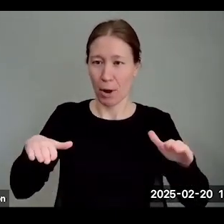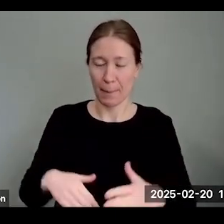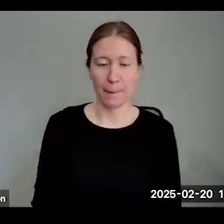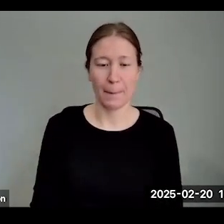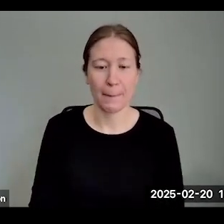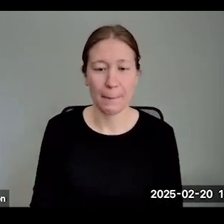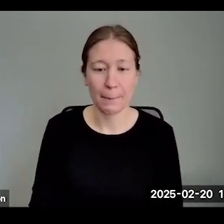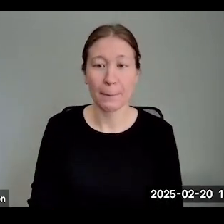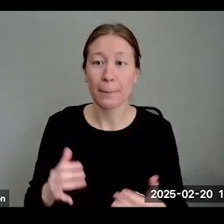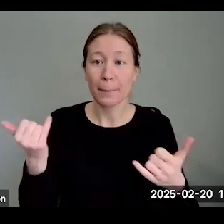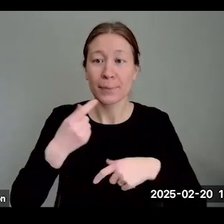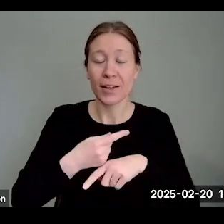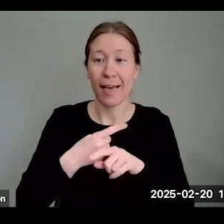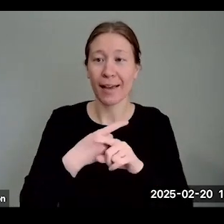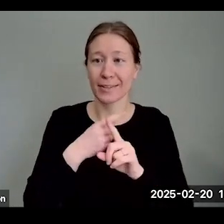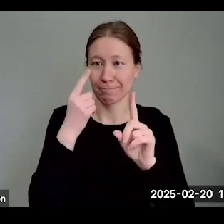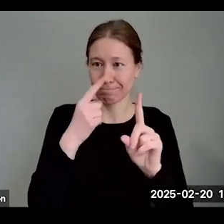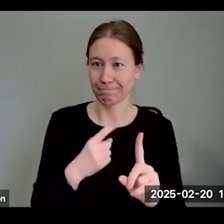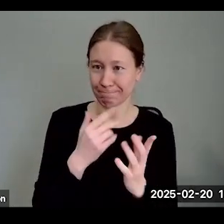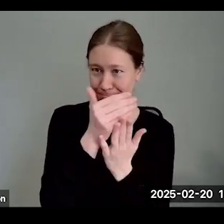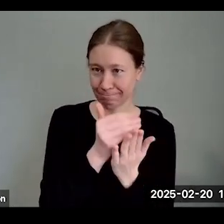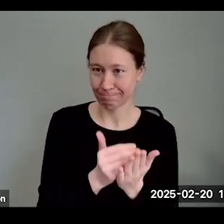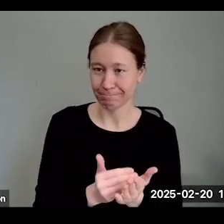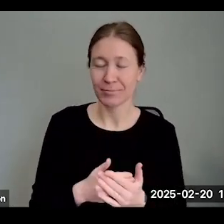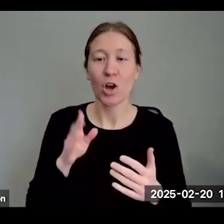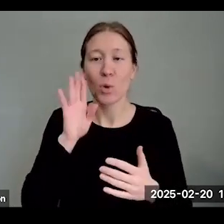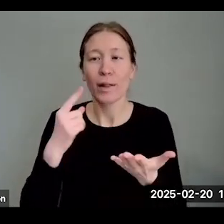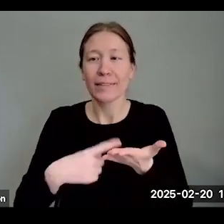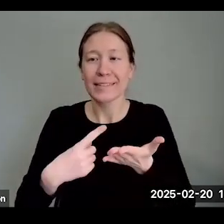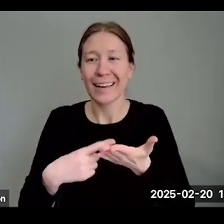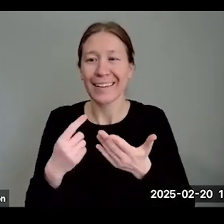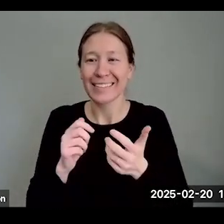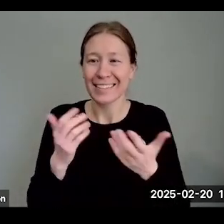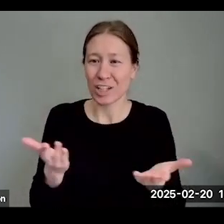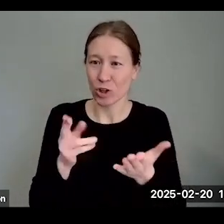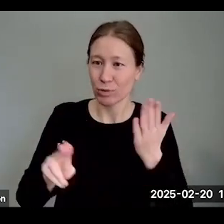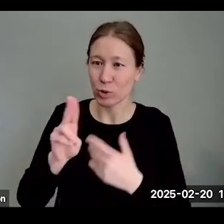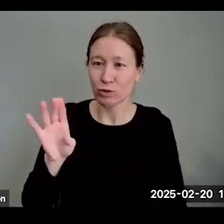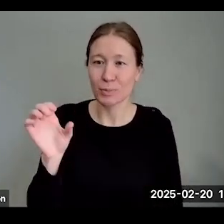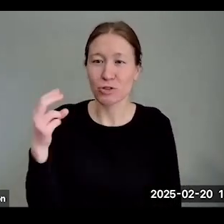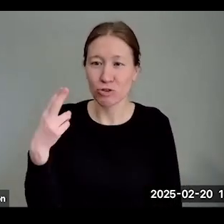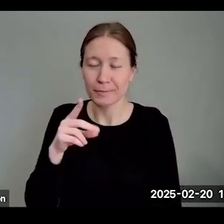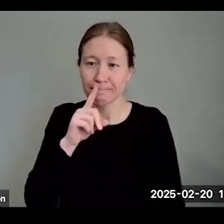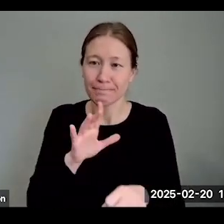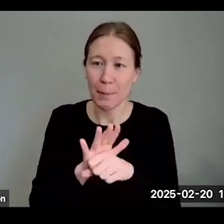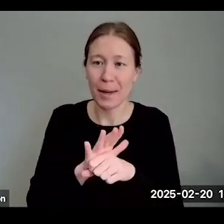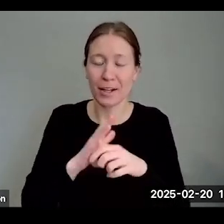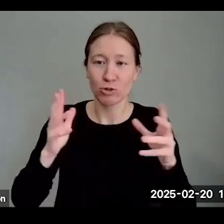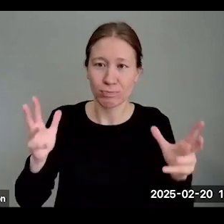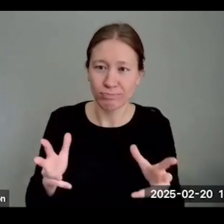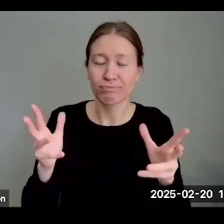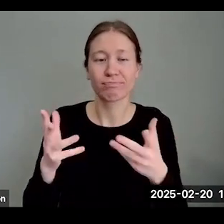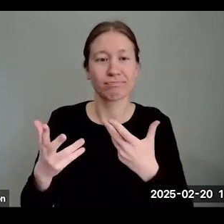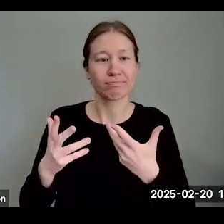On today's agenda, we wanna talk about how the University of Michigan is committed to fostering an inclusive environment,